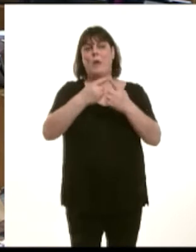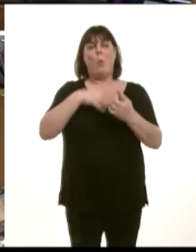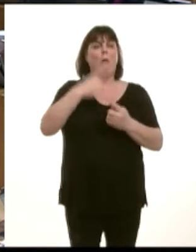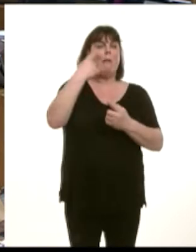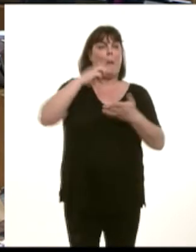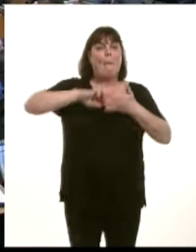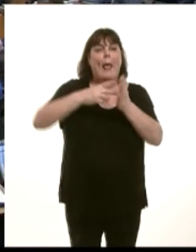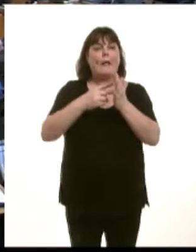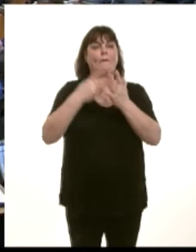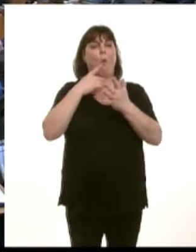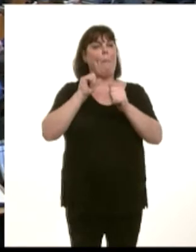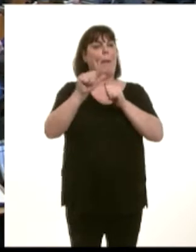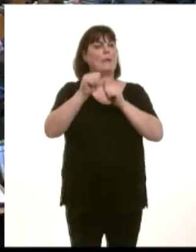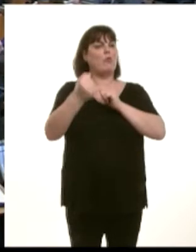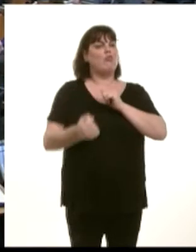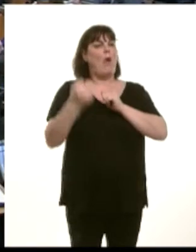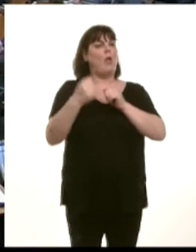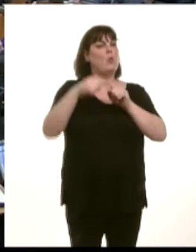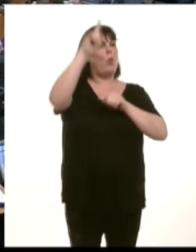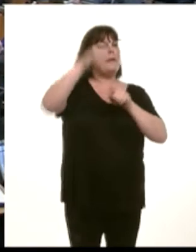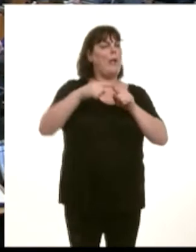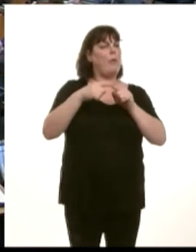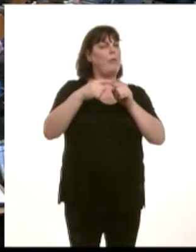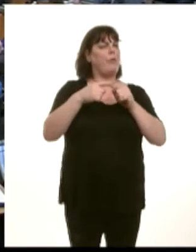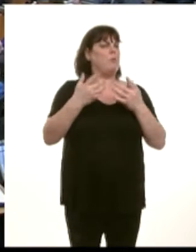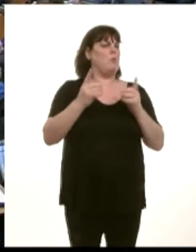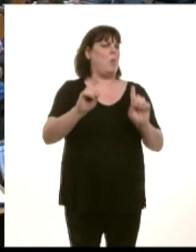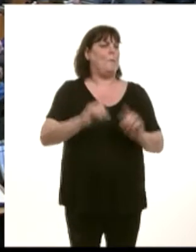Eluned Parrott: I was delighted when agreement was reached with the UK Government over powers